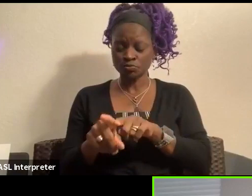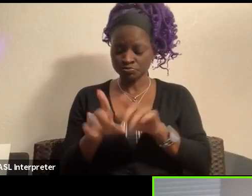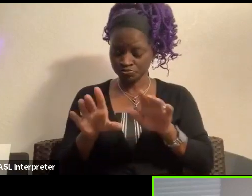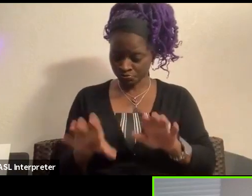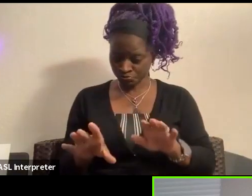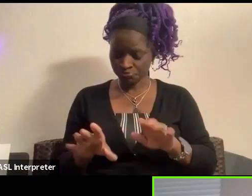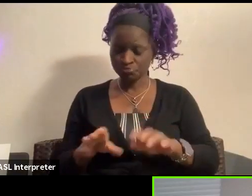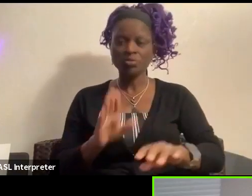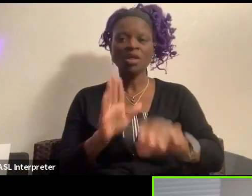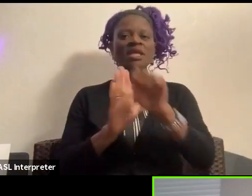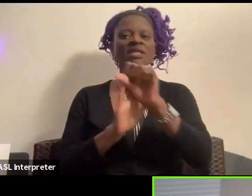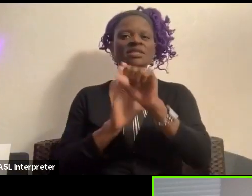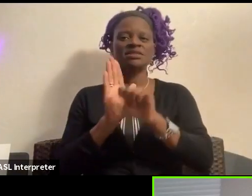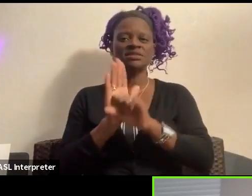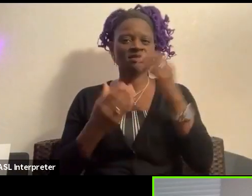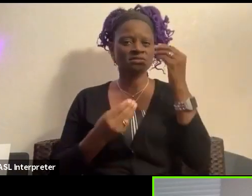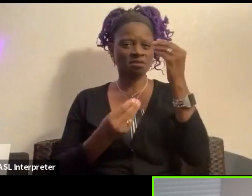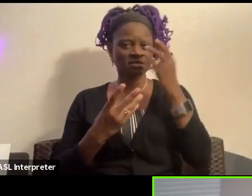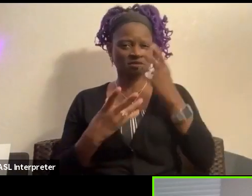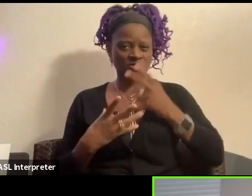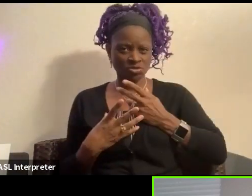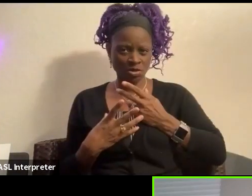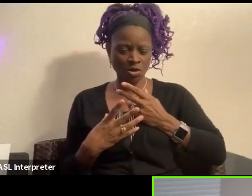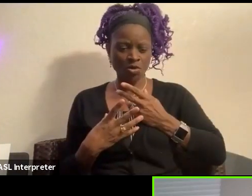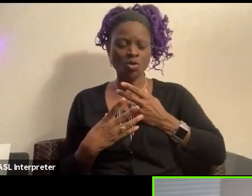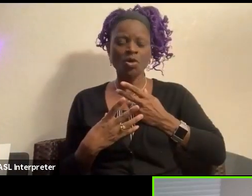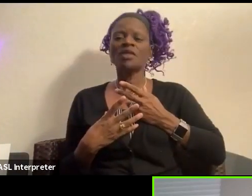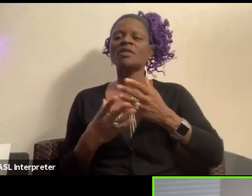in an extreme abundance of caution, requested that local health departments,